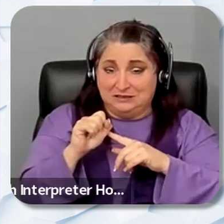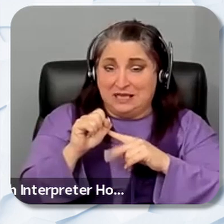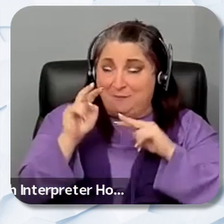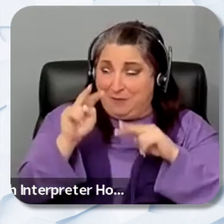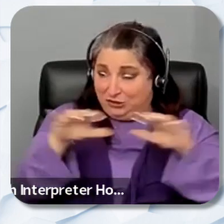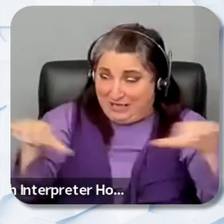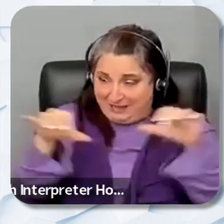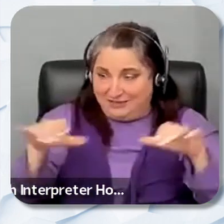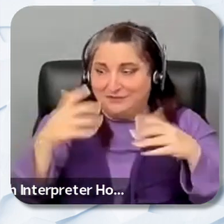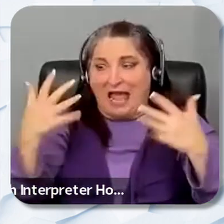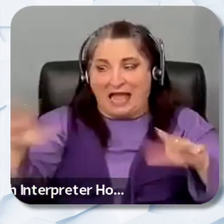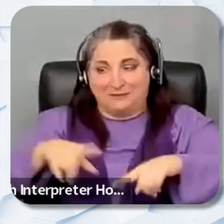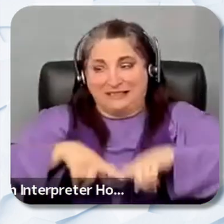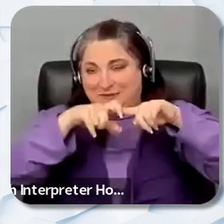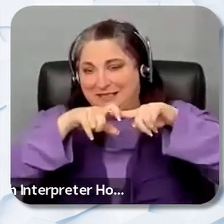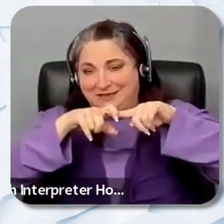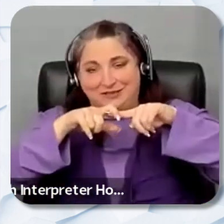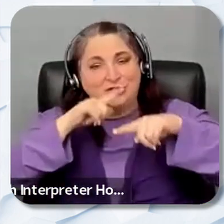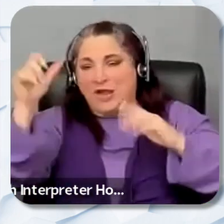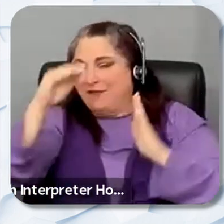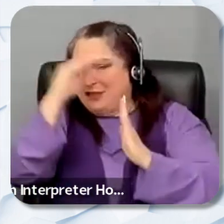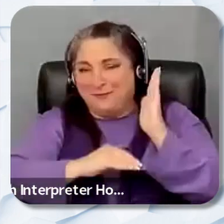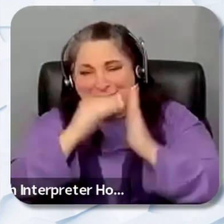have been suspended. So you don't have to complete the rest of them, and you will start